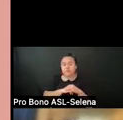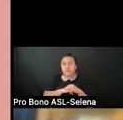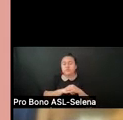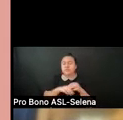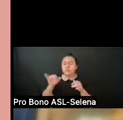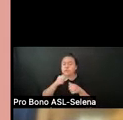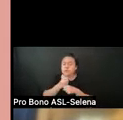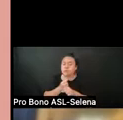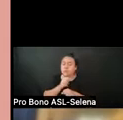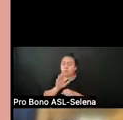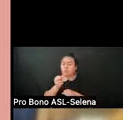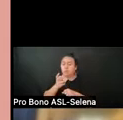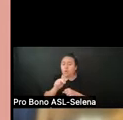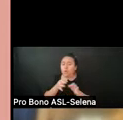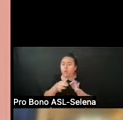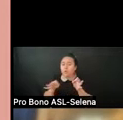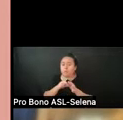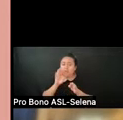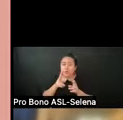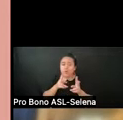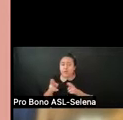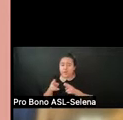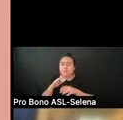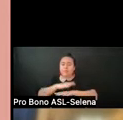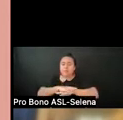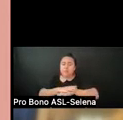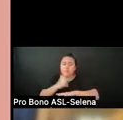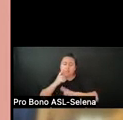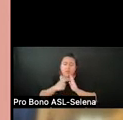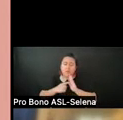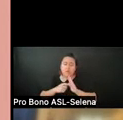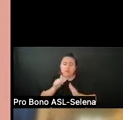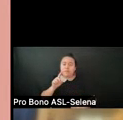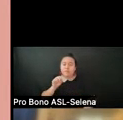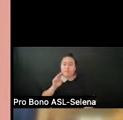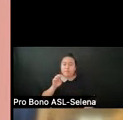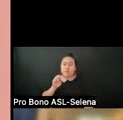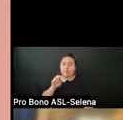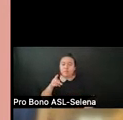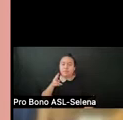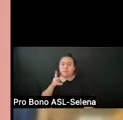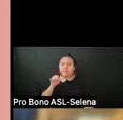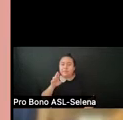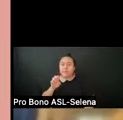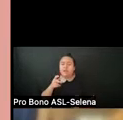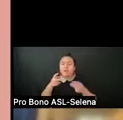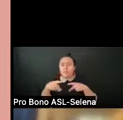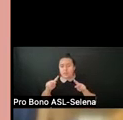I know editing platforms like Adobe Premiere also allow you to do that.